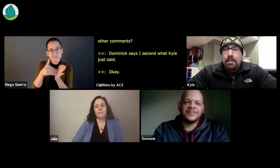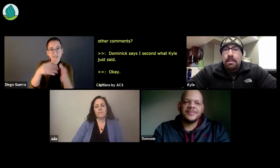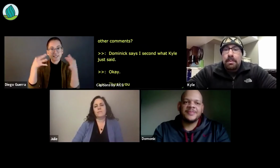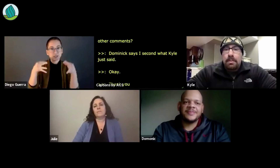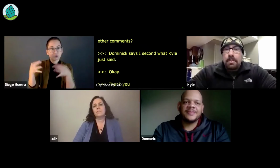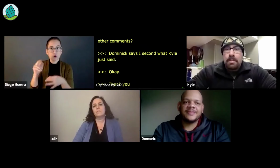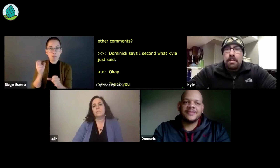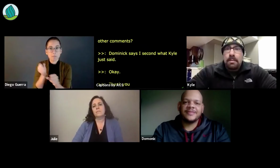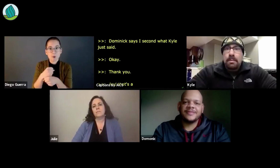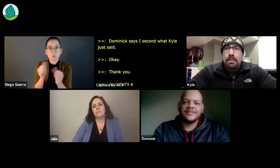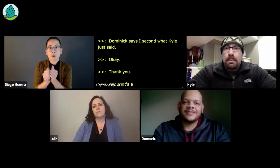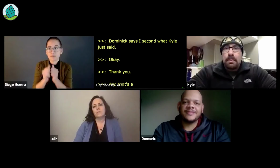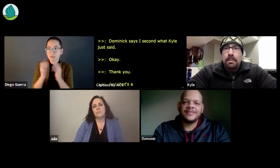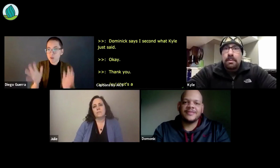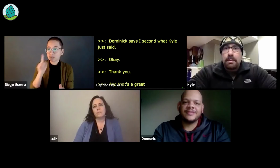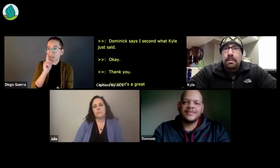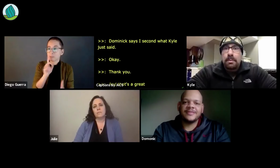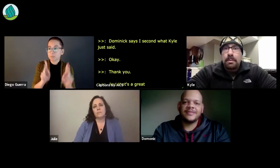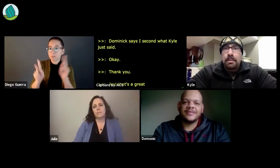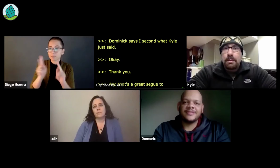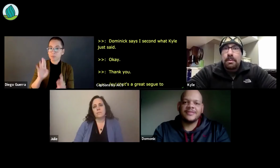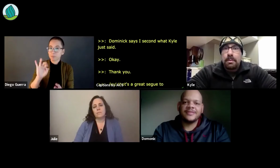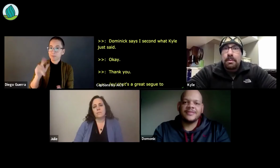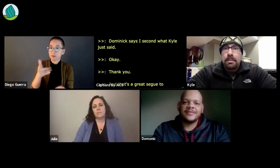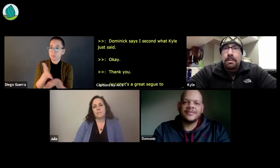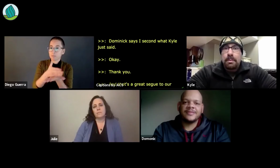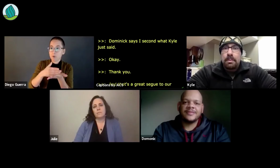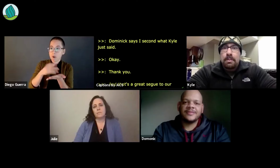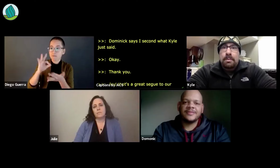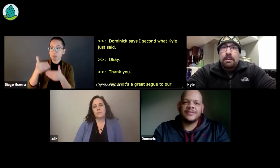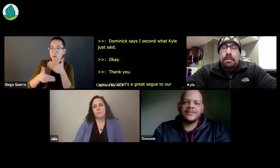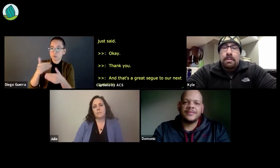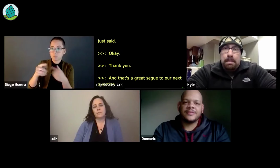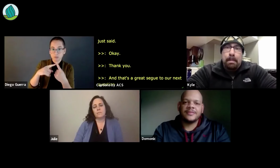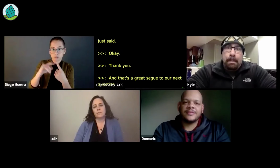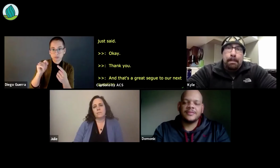Panelists, the next question says quite often decisions are made without deaf people